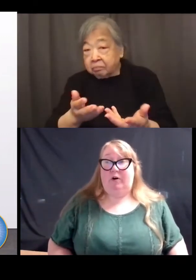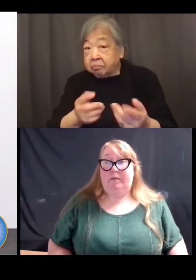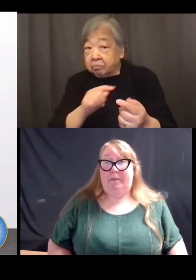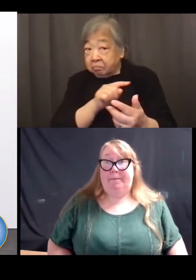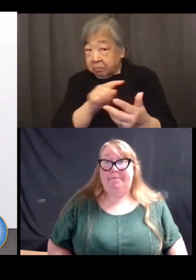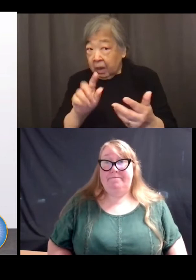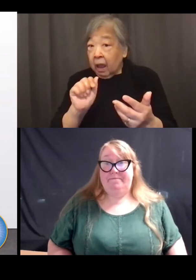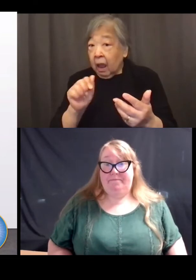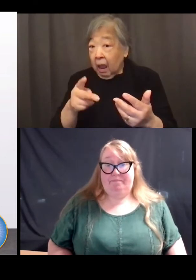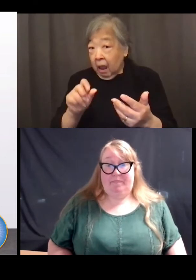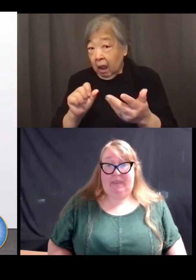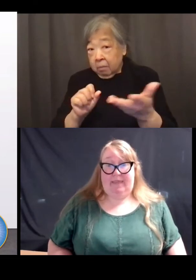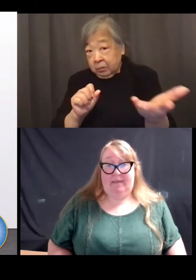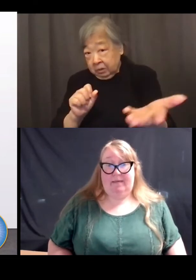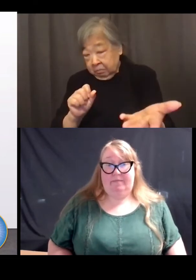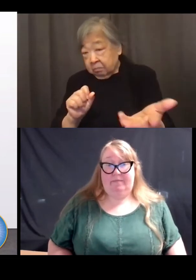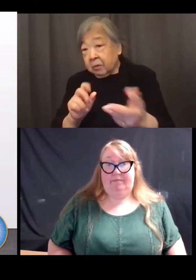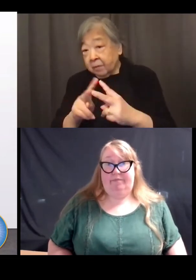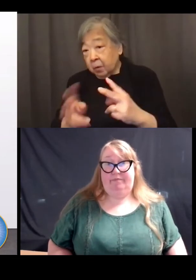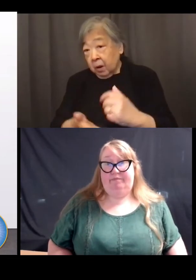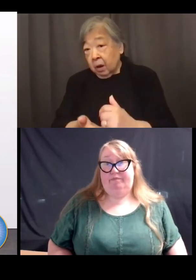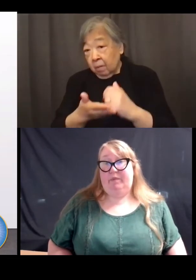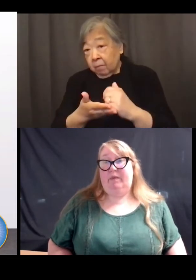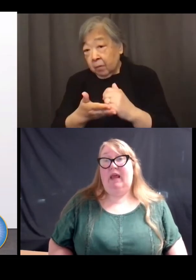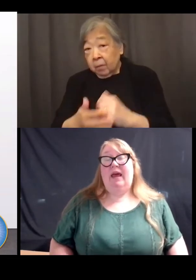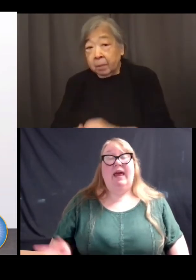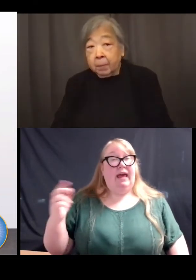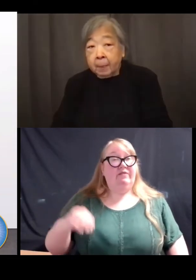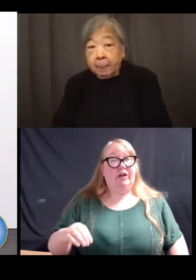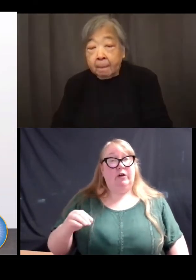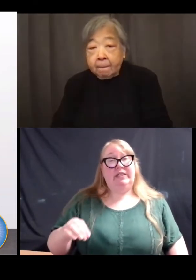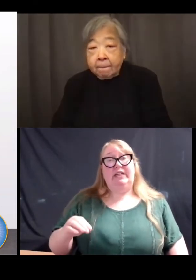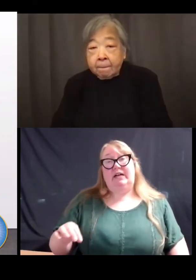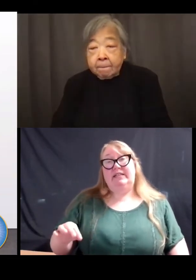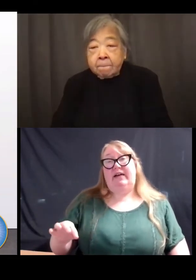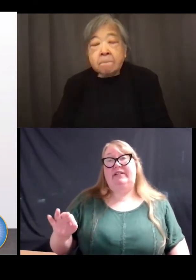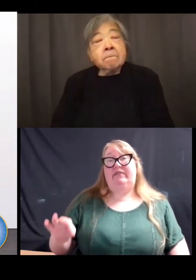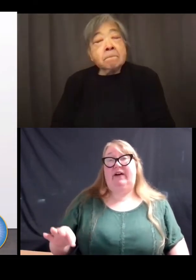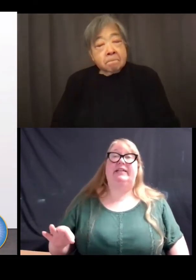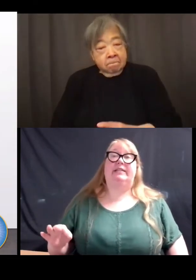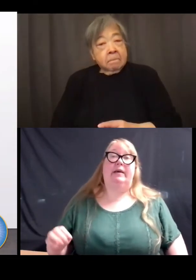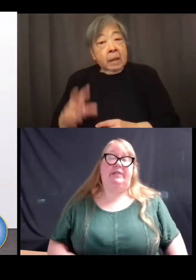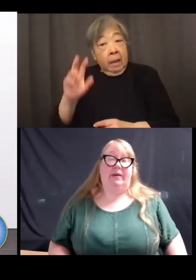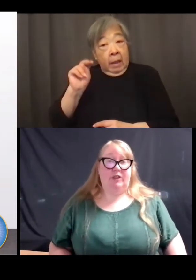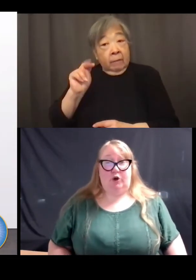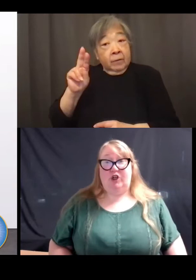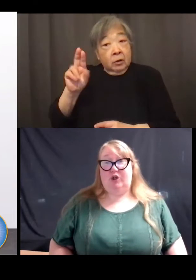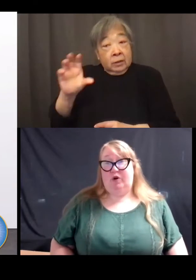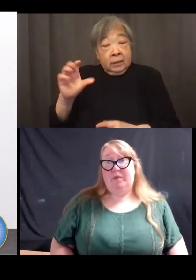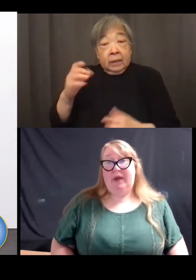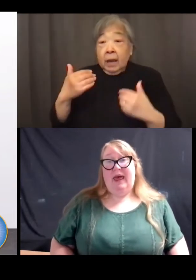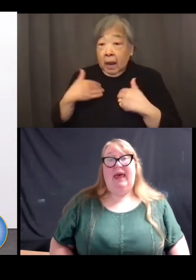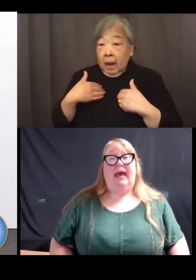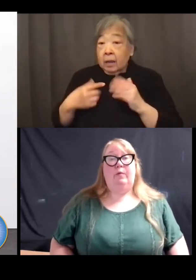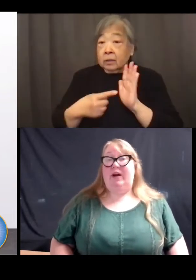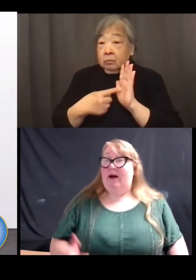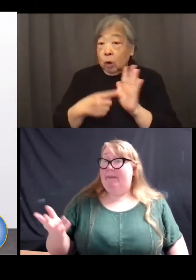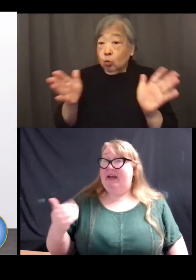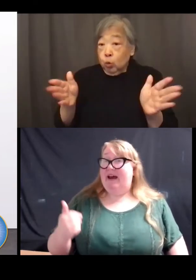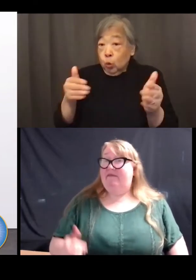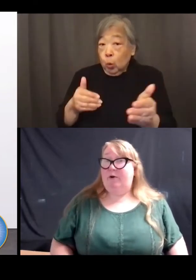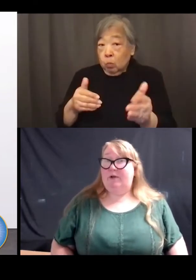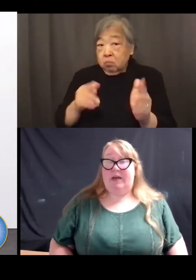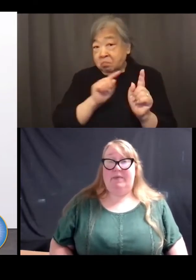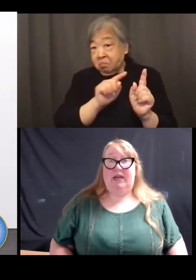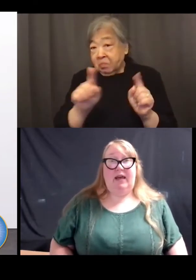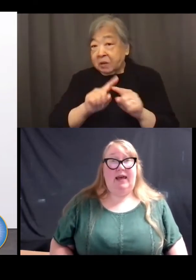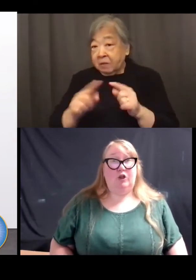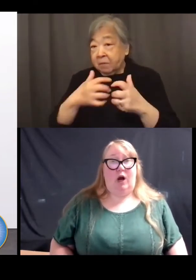NVRC does have a device demonstration room we are happy to have folks come in and try